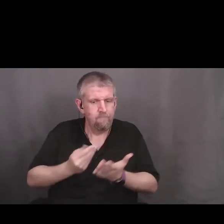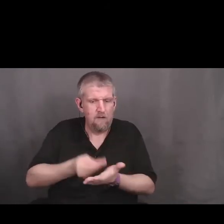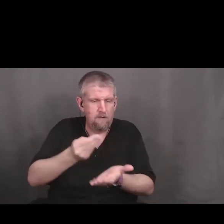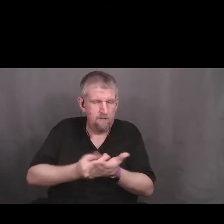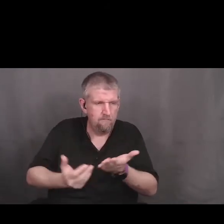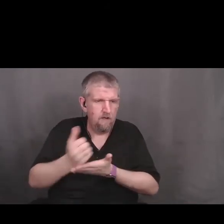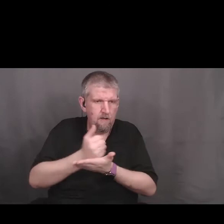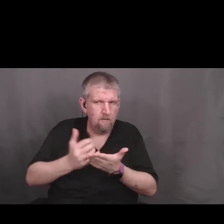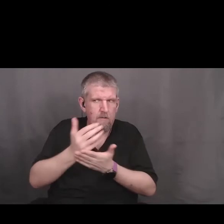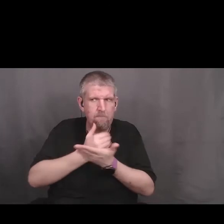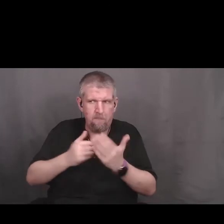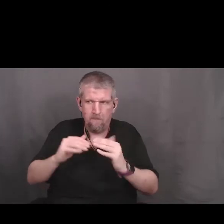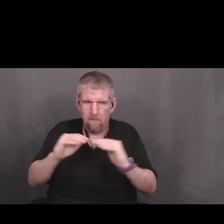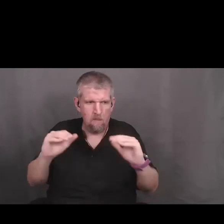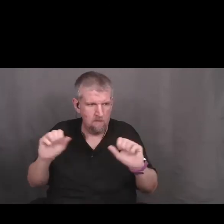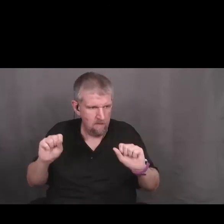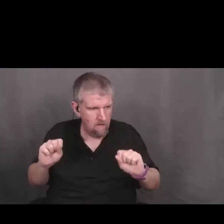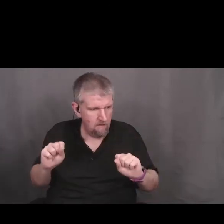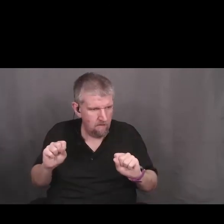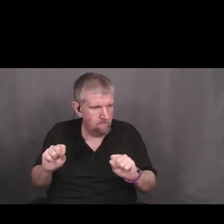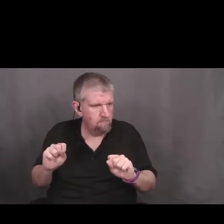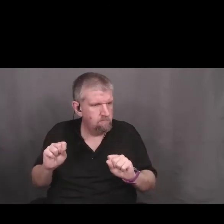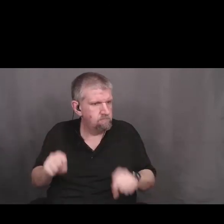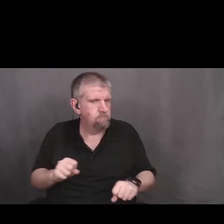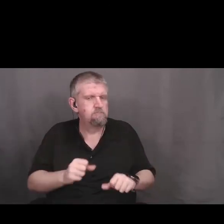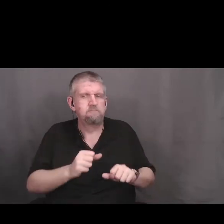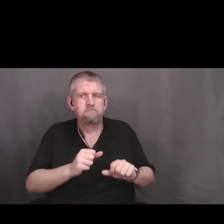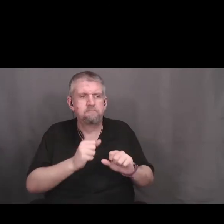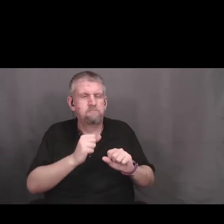that they can use to be able to survive.